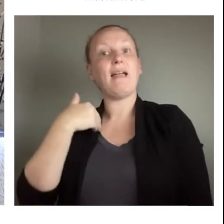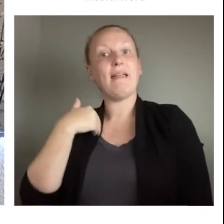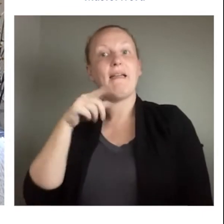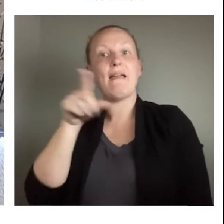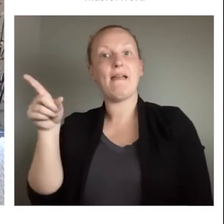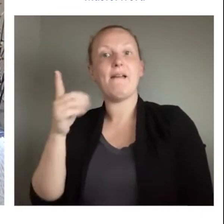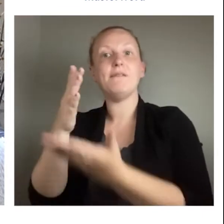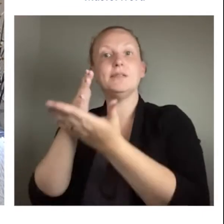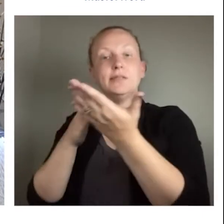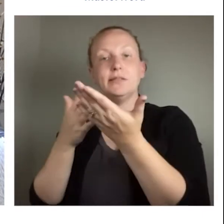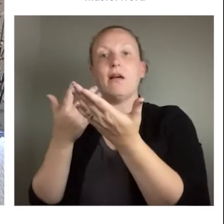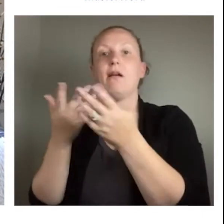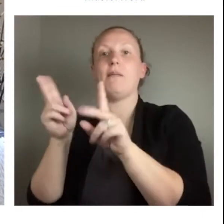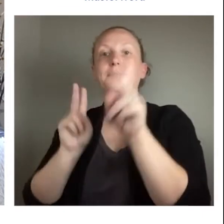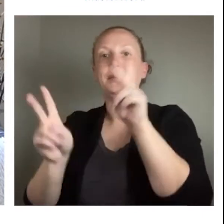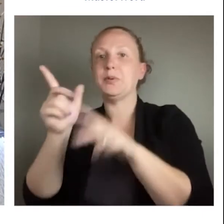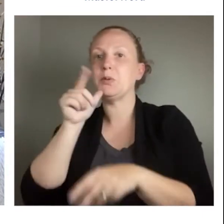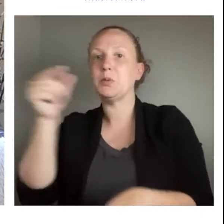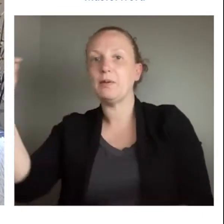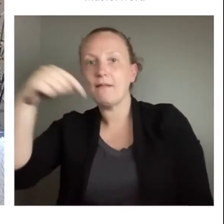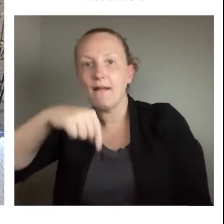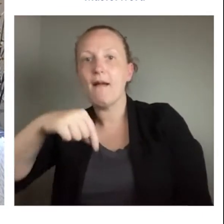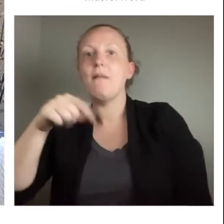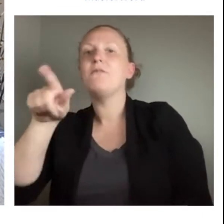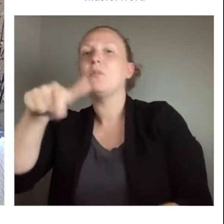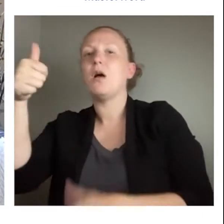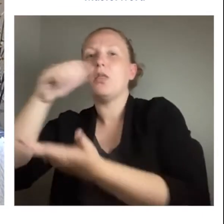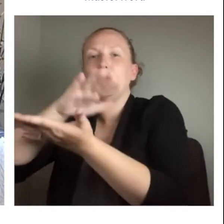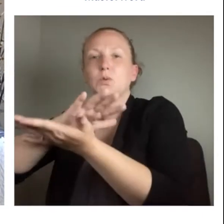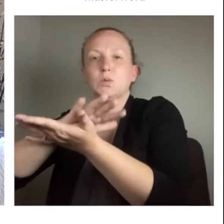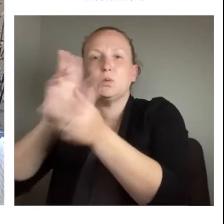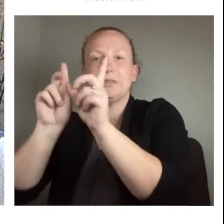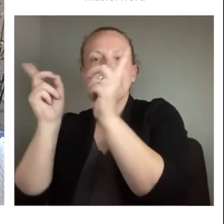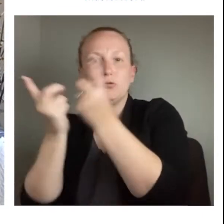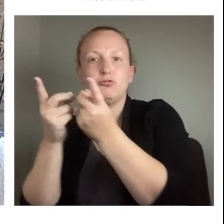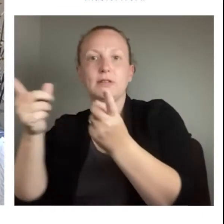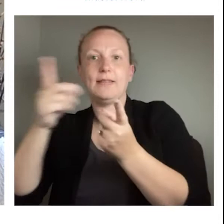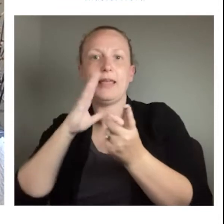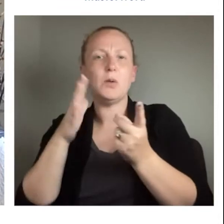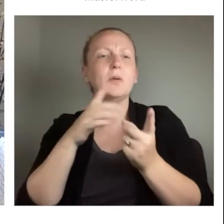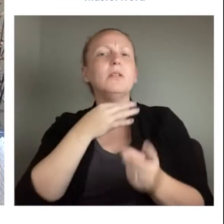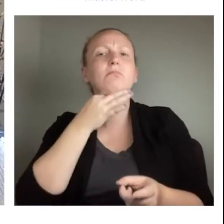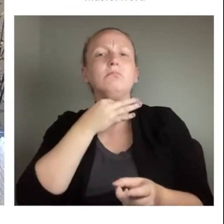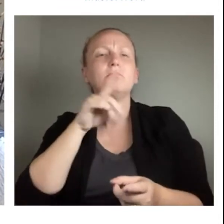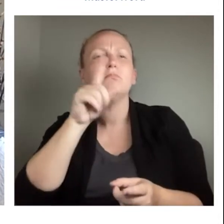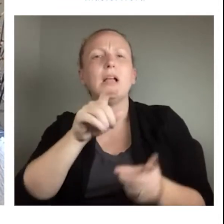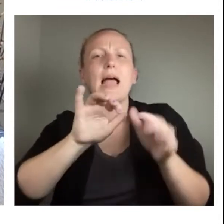and they will share, “Natalia, how are you using the Zoom interpreting feature? Have you used Google meets? How are you doing